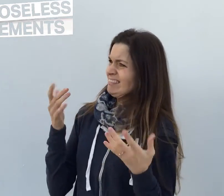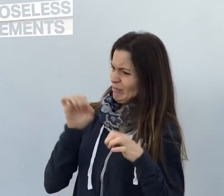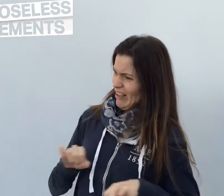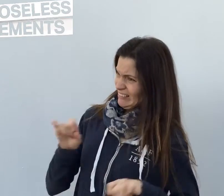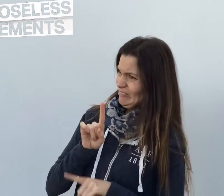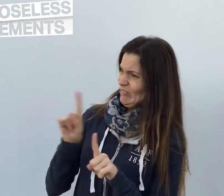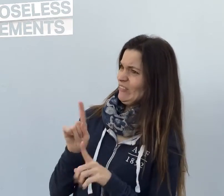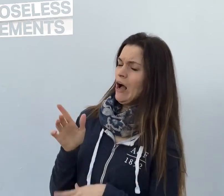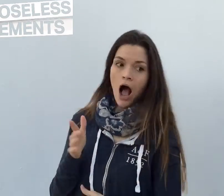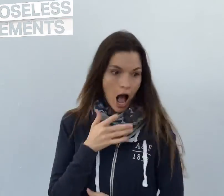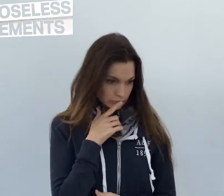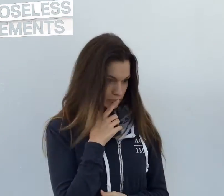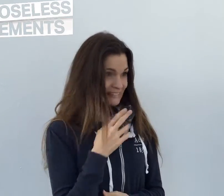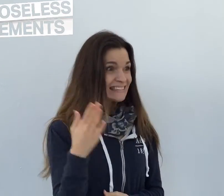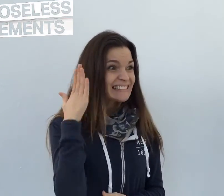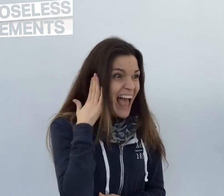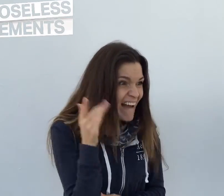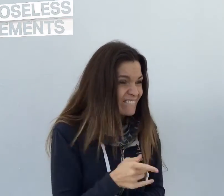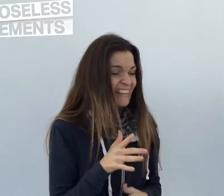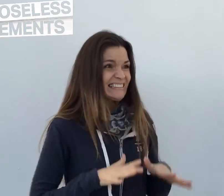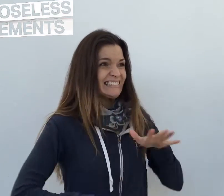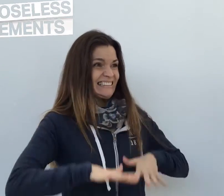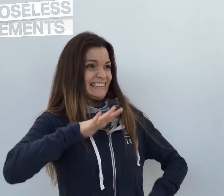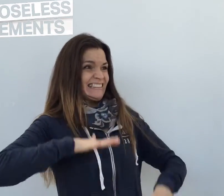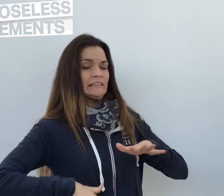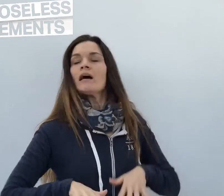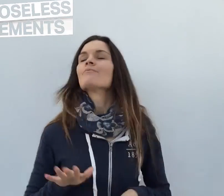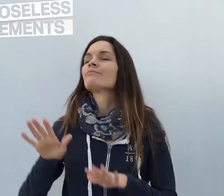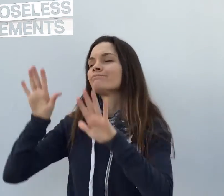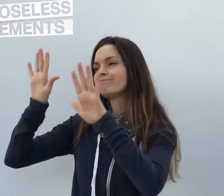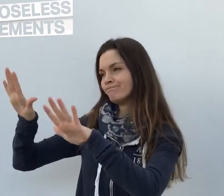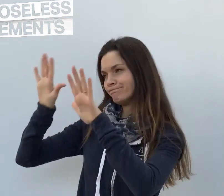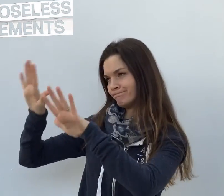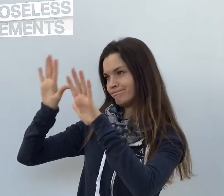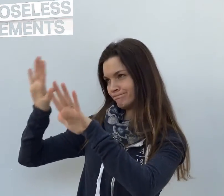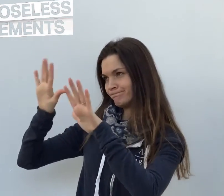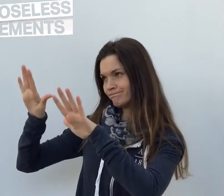As the man starts to explain the staff member panics as he realises the man is deaf.